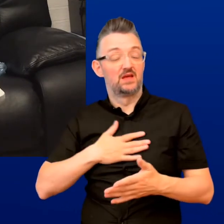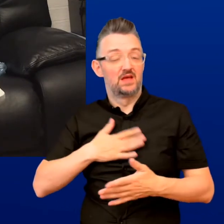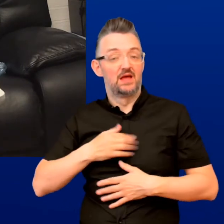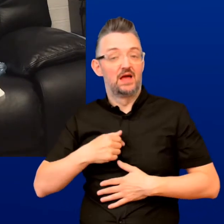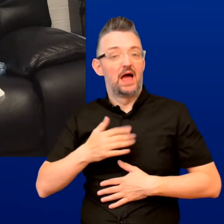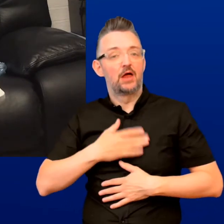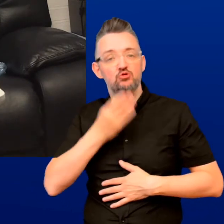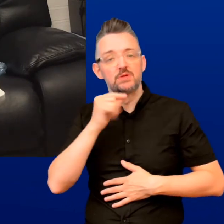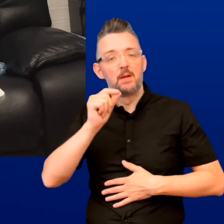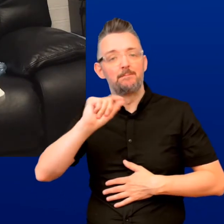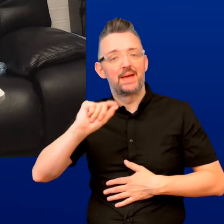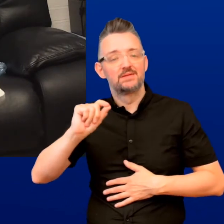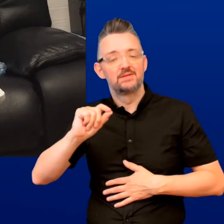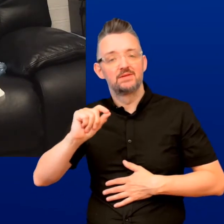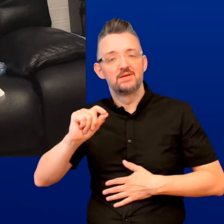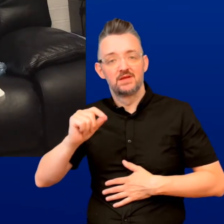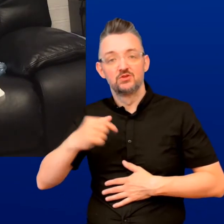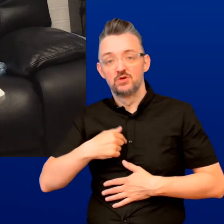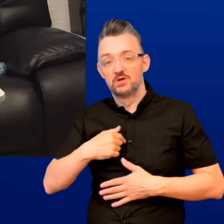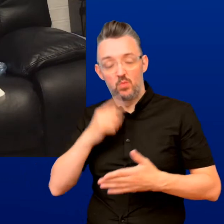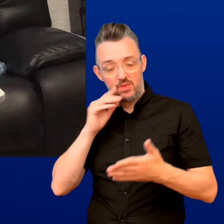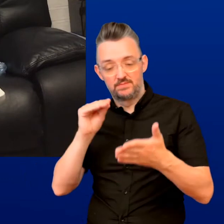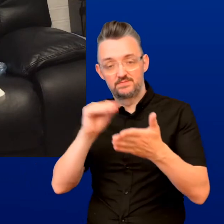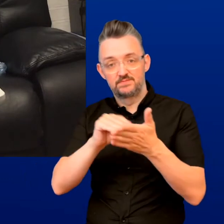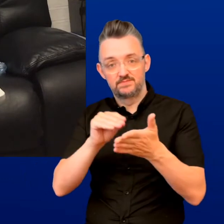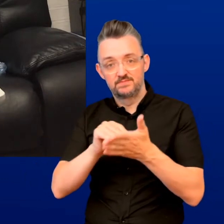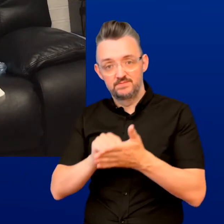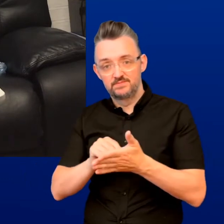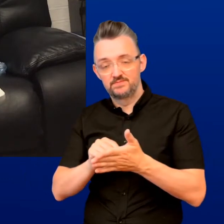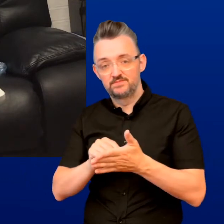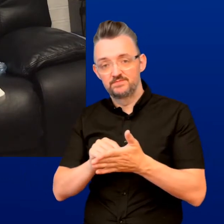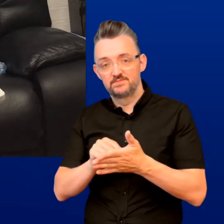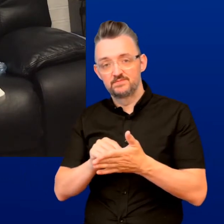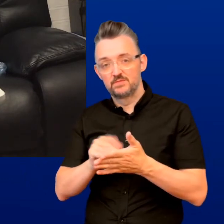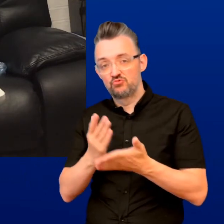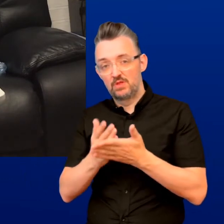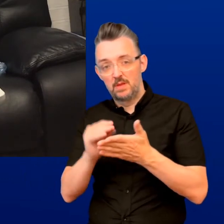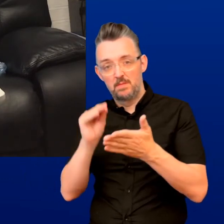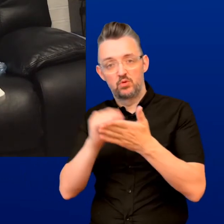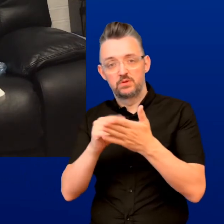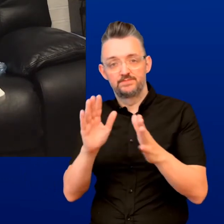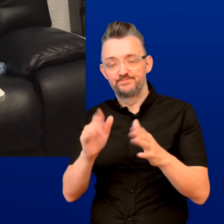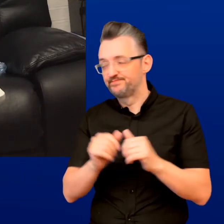to use a pen so all I'm going to do is put a very quick